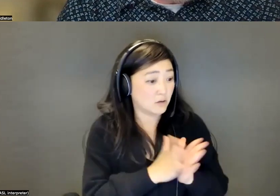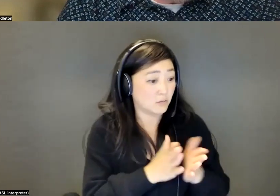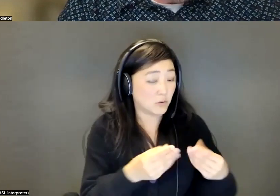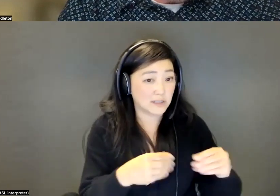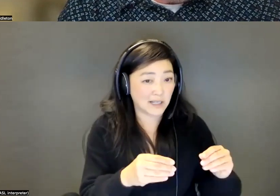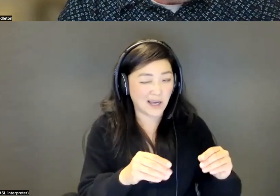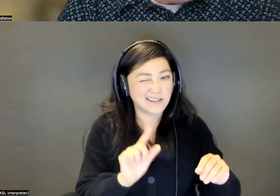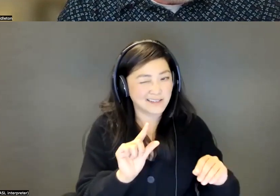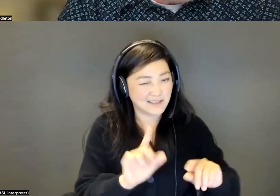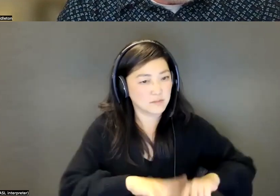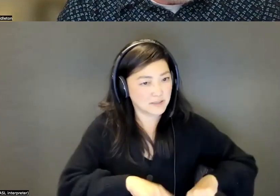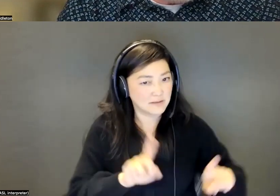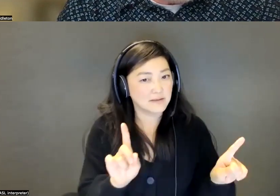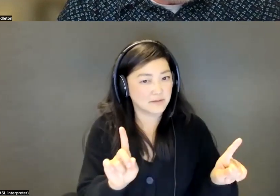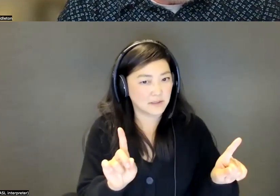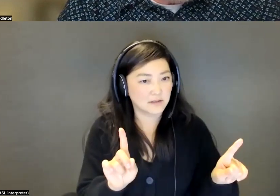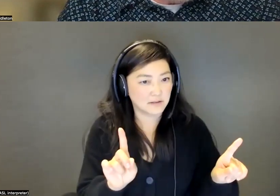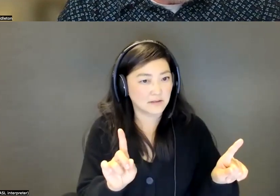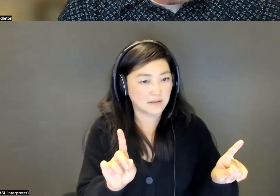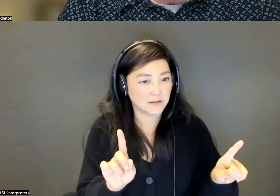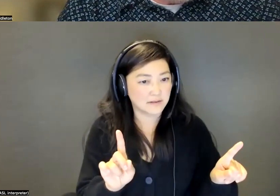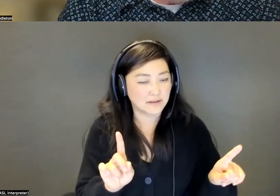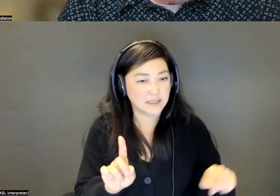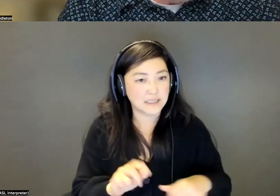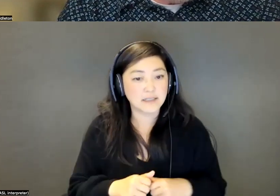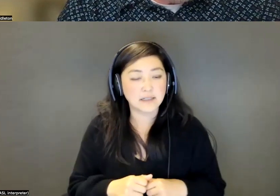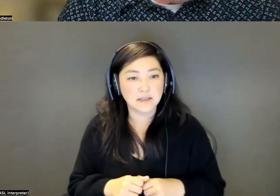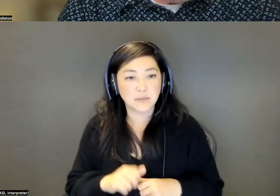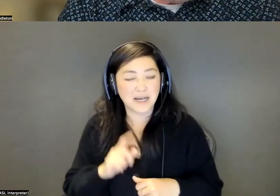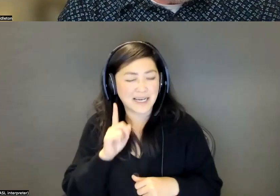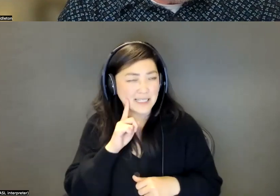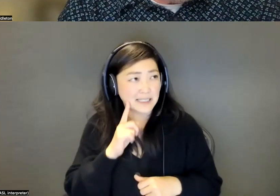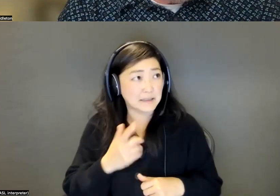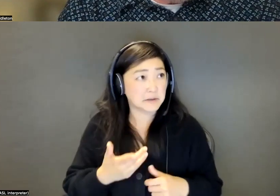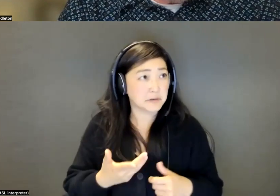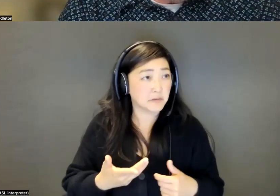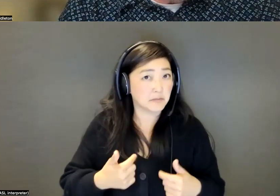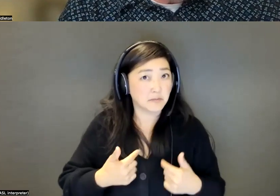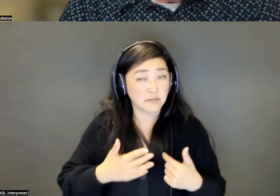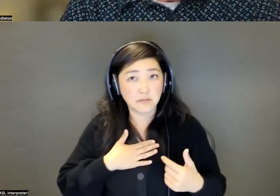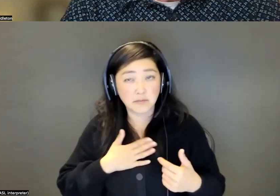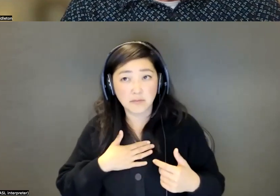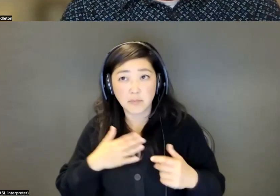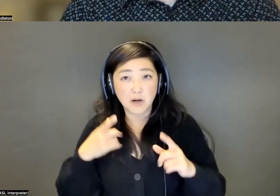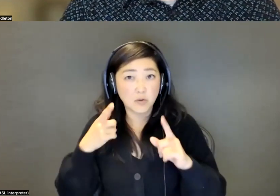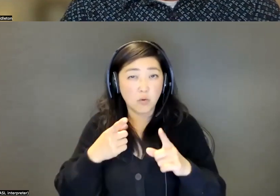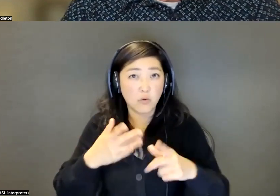and I don't think the things that we want to do really fit with other retail tools very easily.